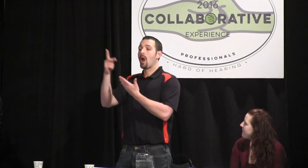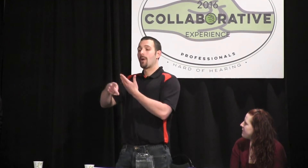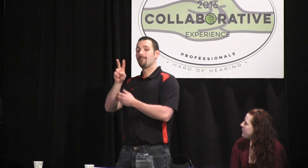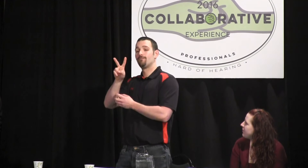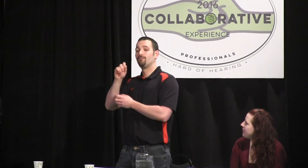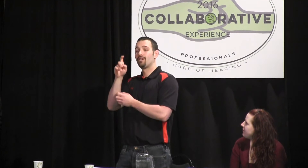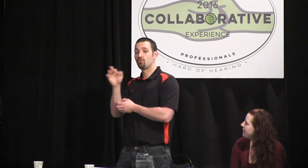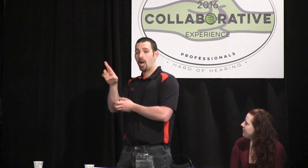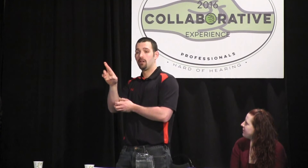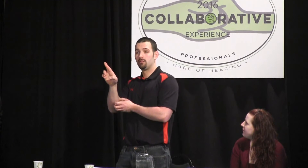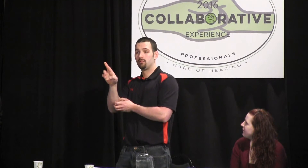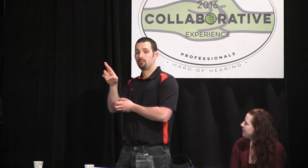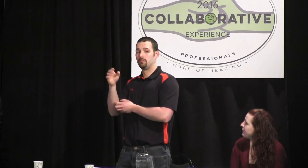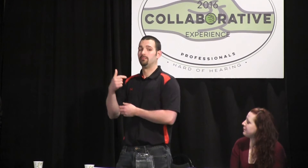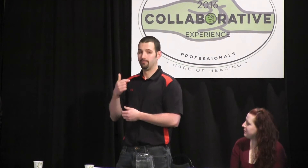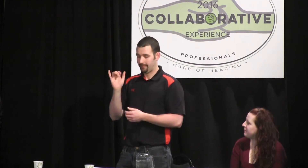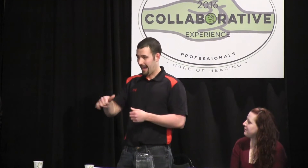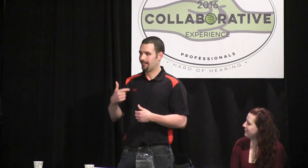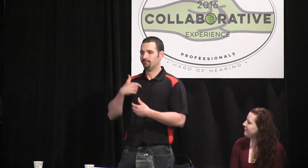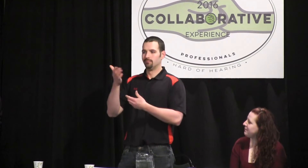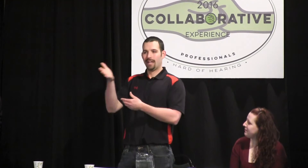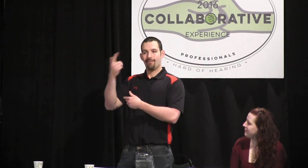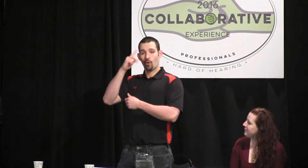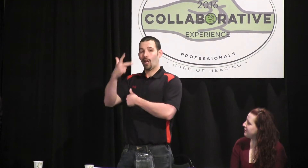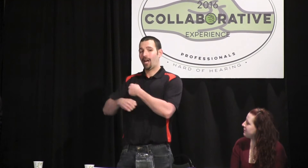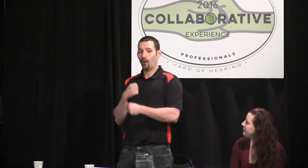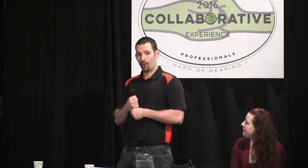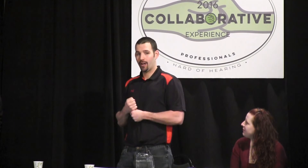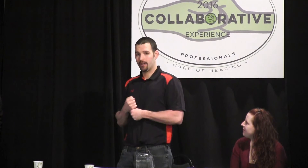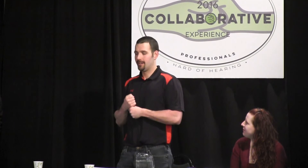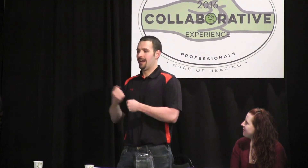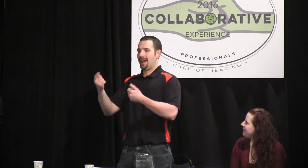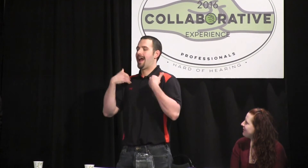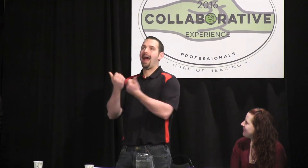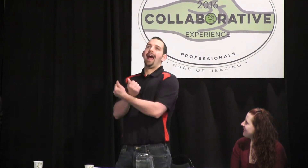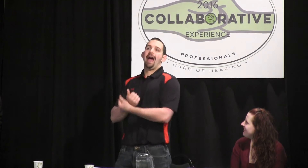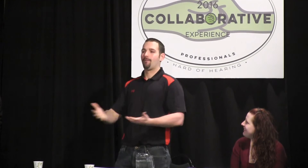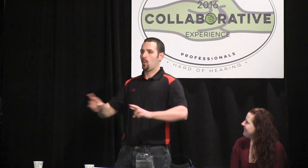then I went Vector, that's another program that they have, and I was there for three years,